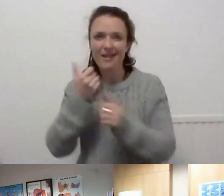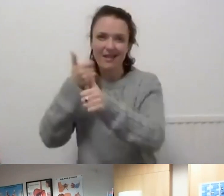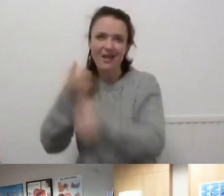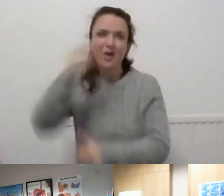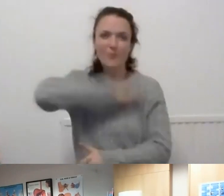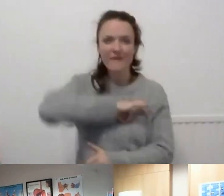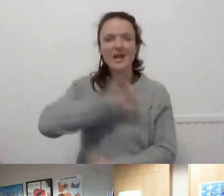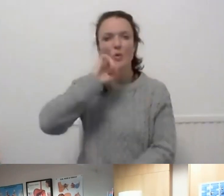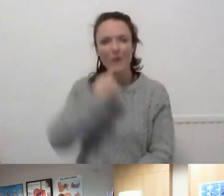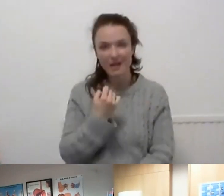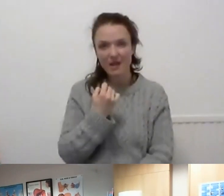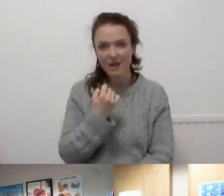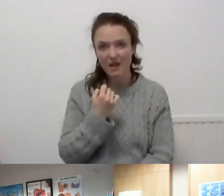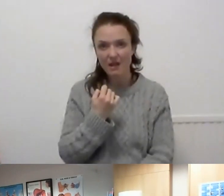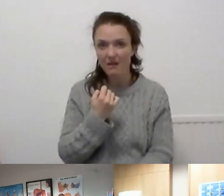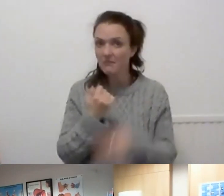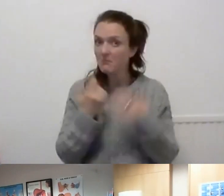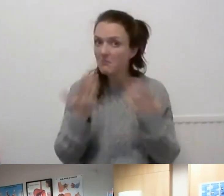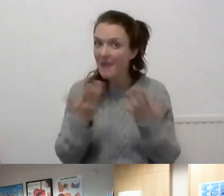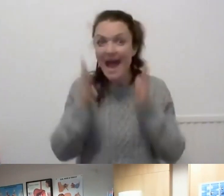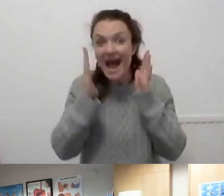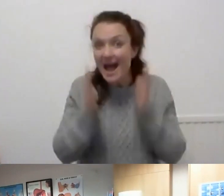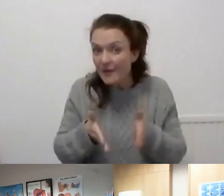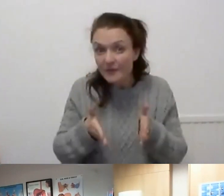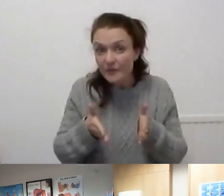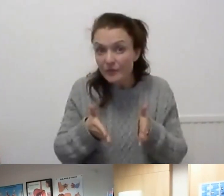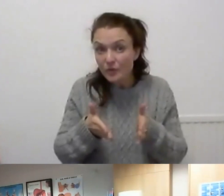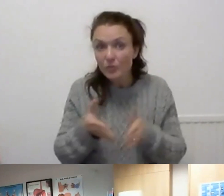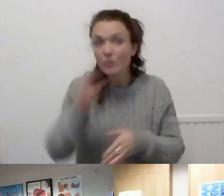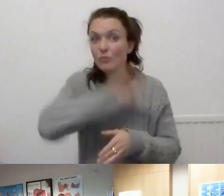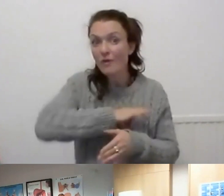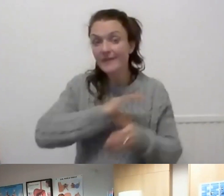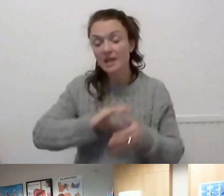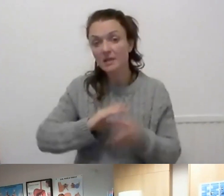way. Maybe this highlights this issue. And maybe this is something that we can look at any future.